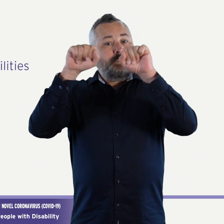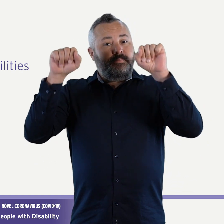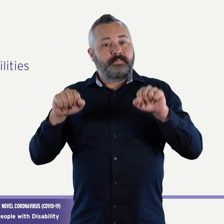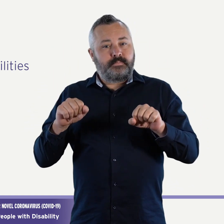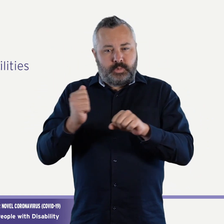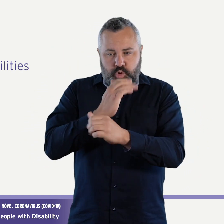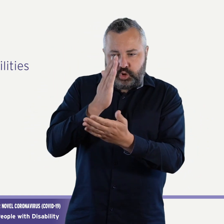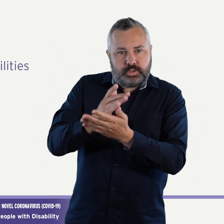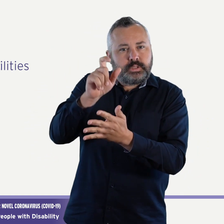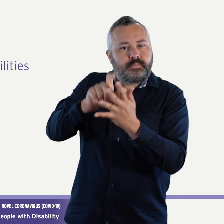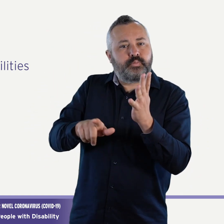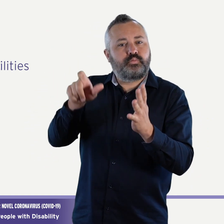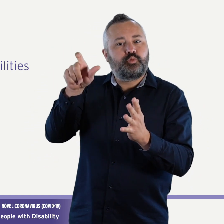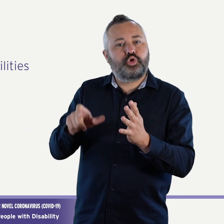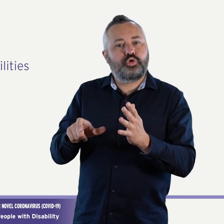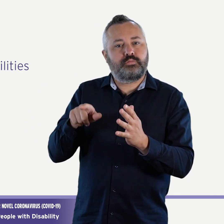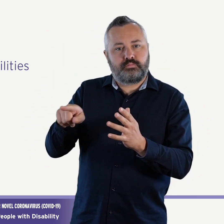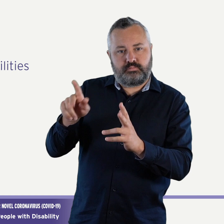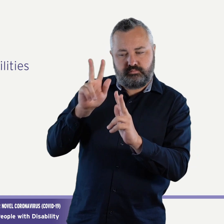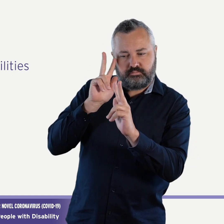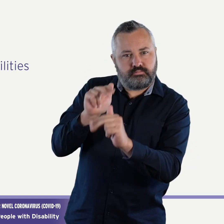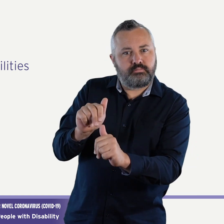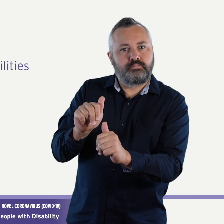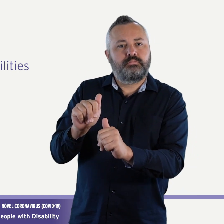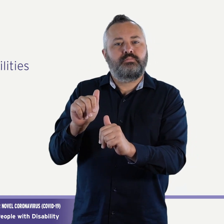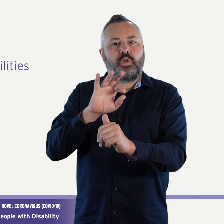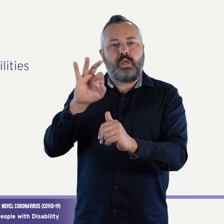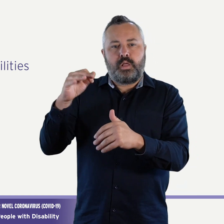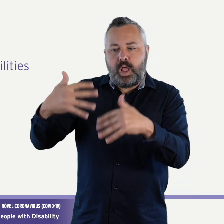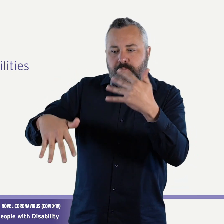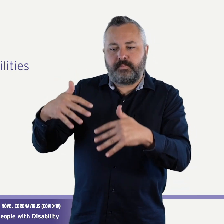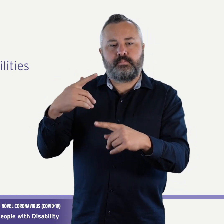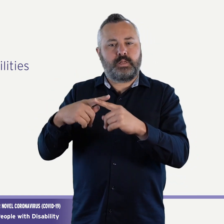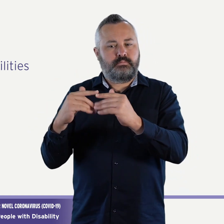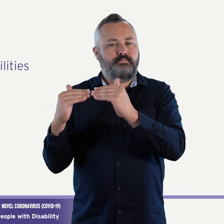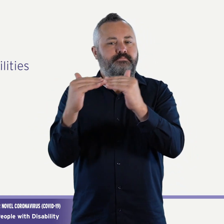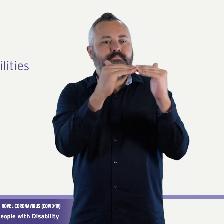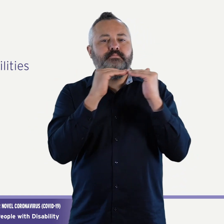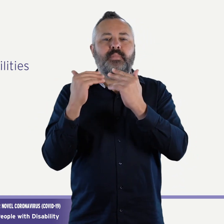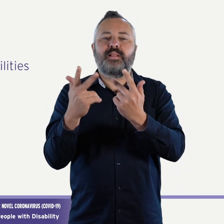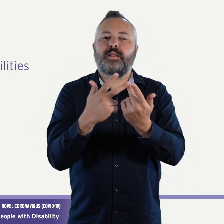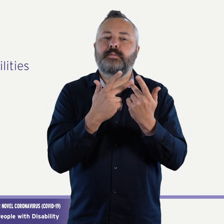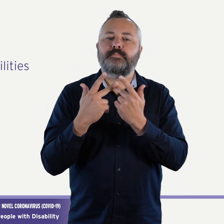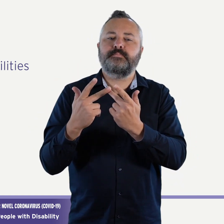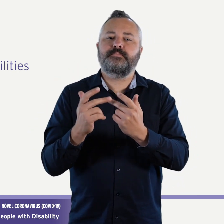of people with disability, through safeguarding systems in all jurisdictions.